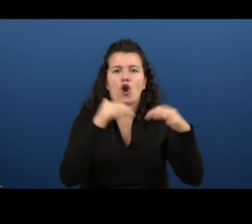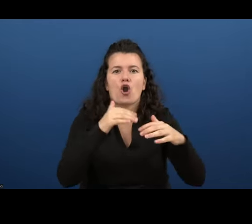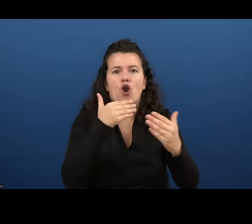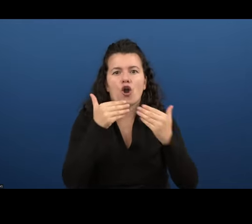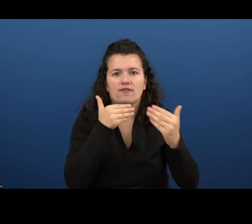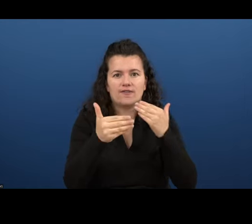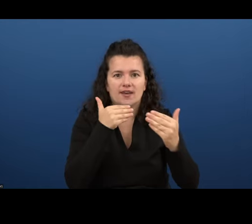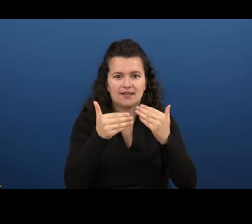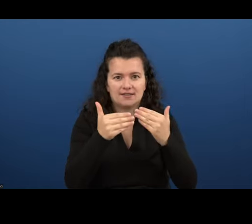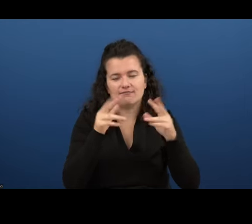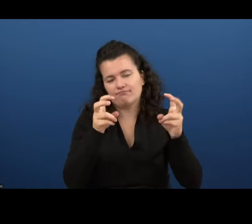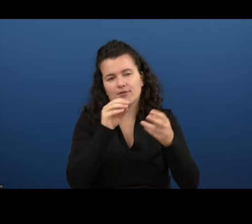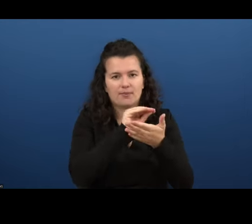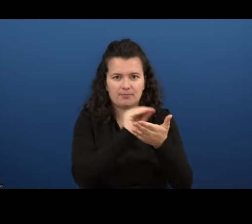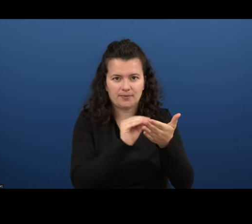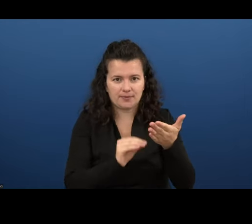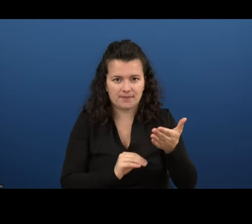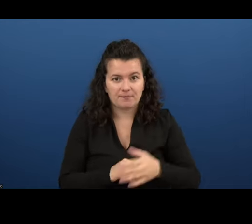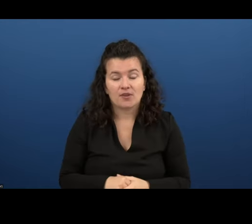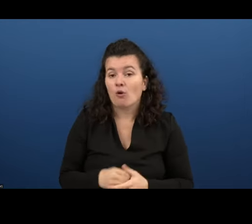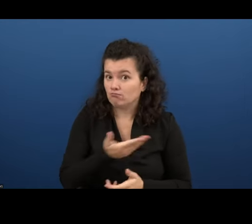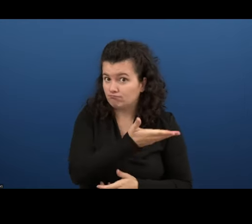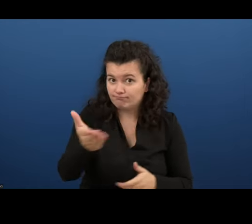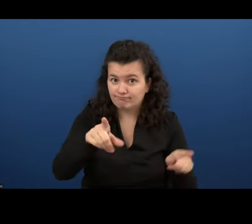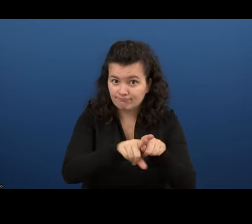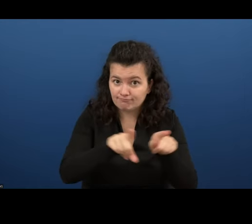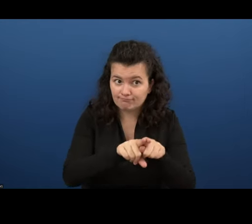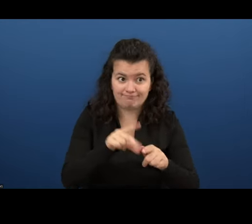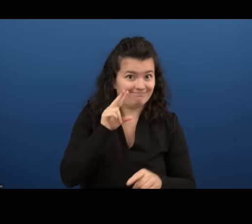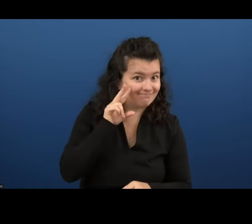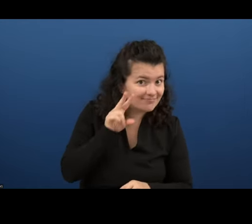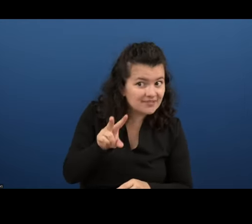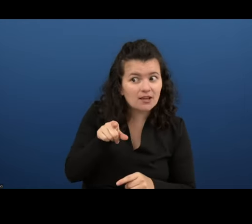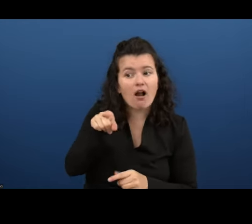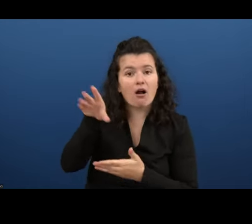use this important tool. 09:41:37 Not only does it support multinational